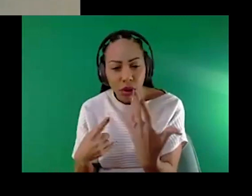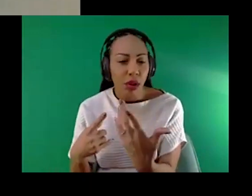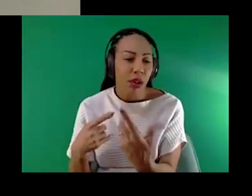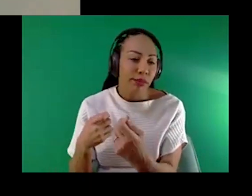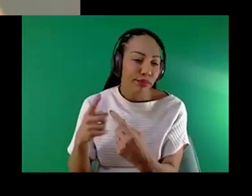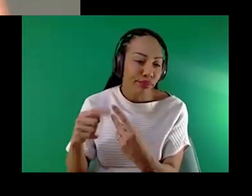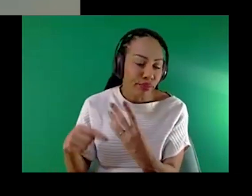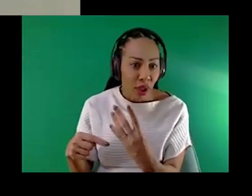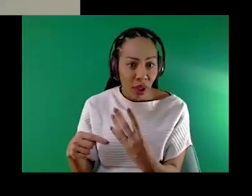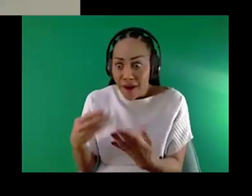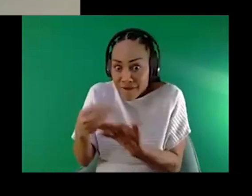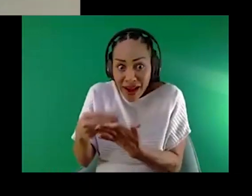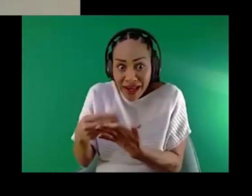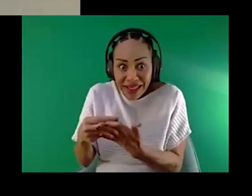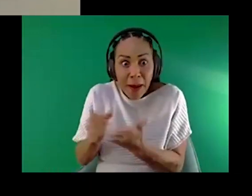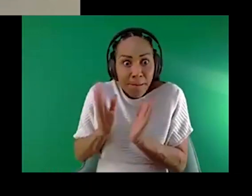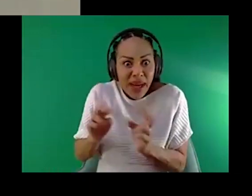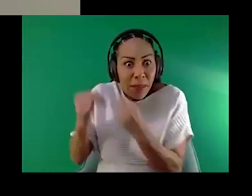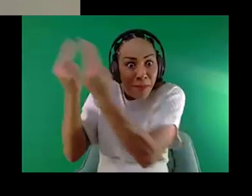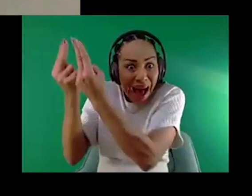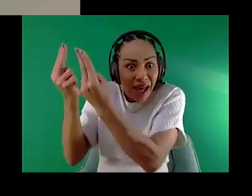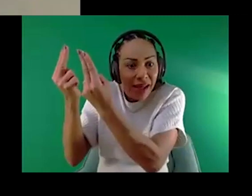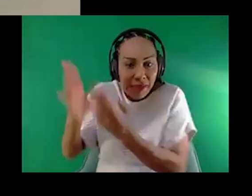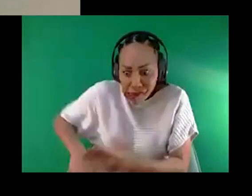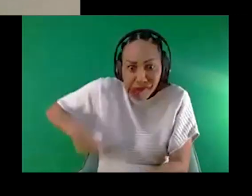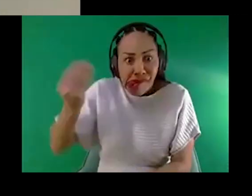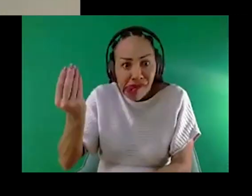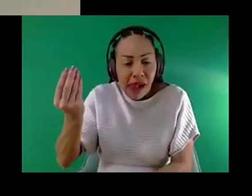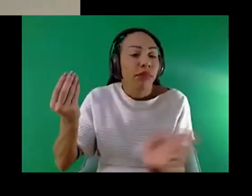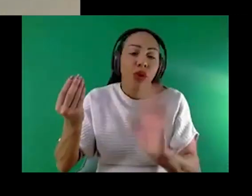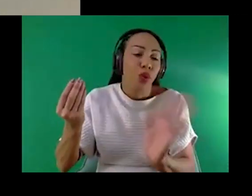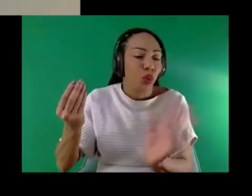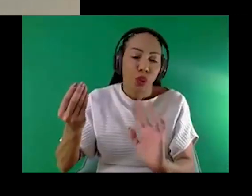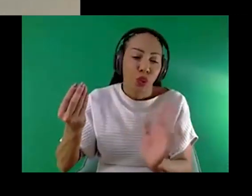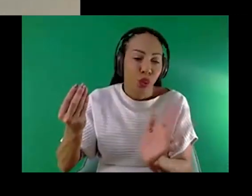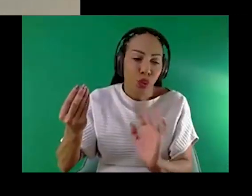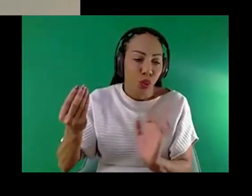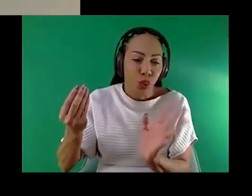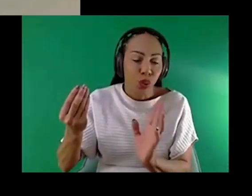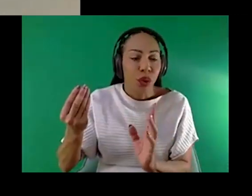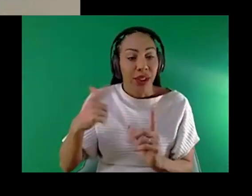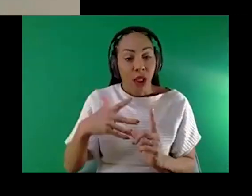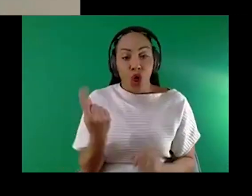that Finance would be repaid um and uh it gets paid to the to the lead applicant I believe but